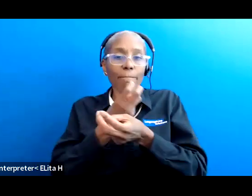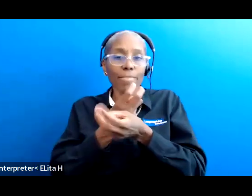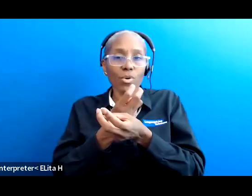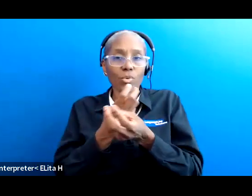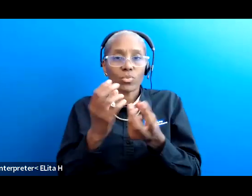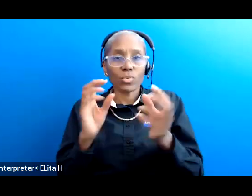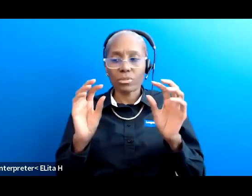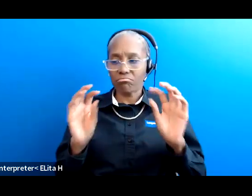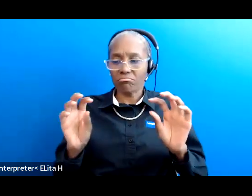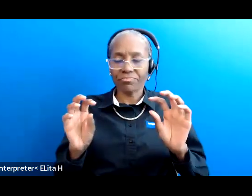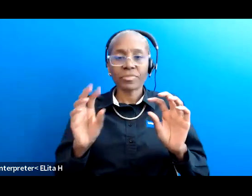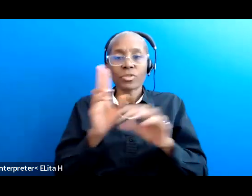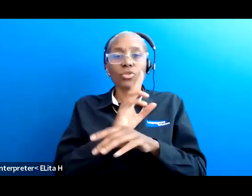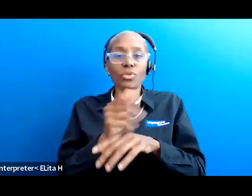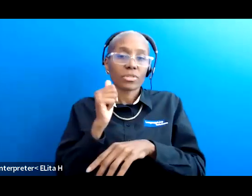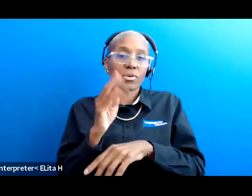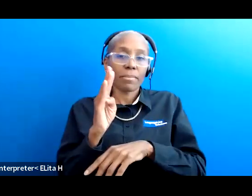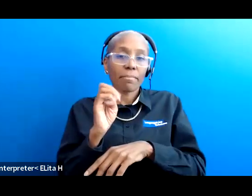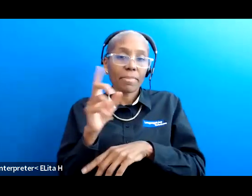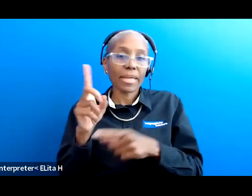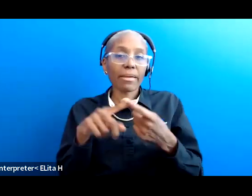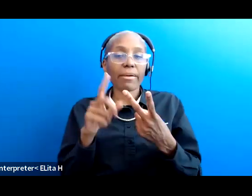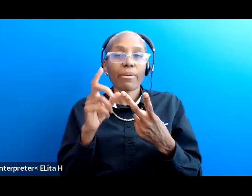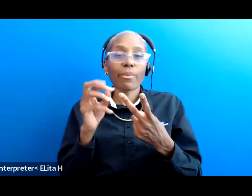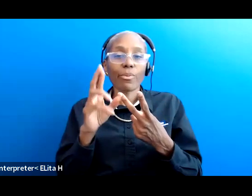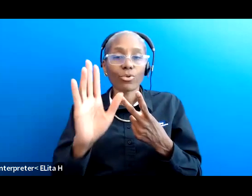You can use them on your bed, you can use them on your chair.